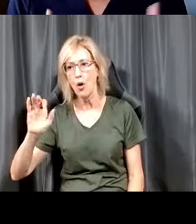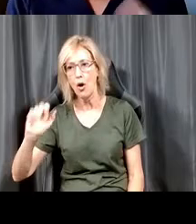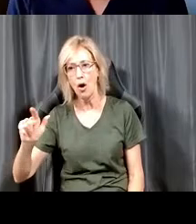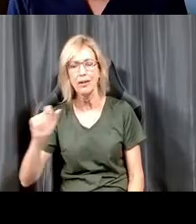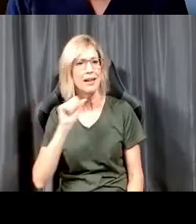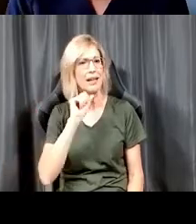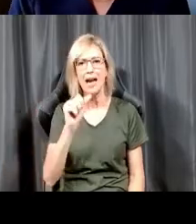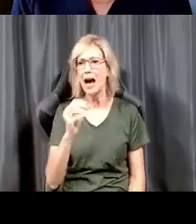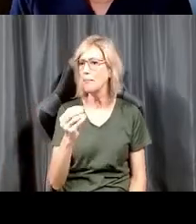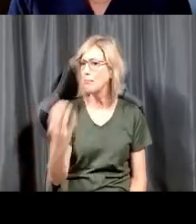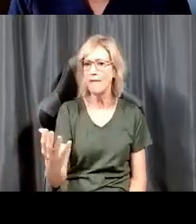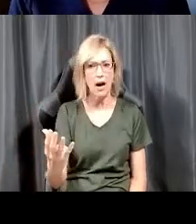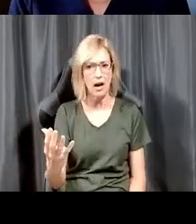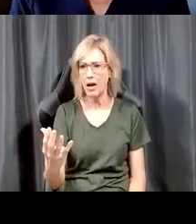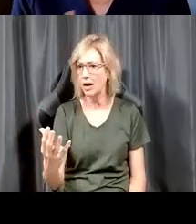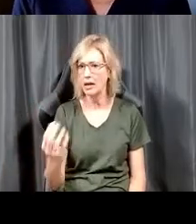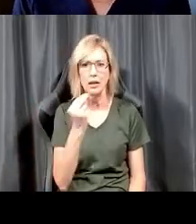nutrition to the individual at all.